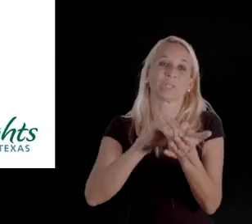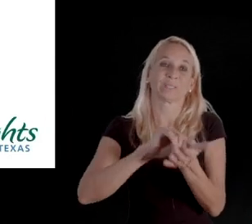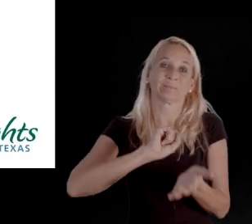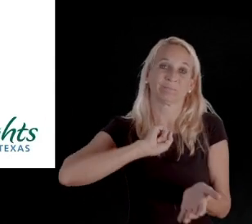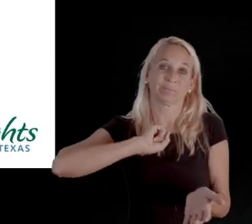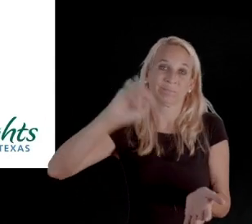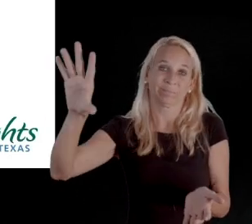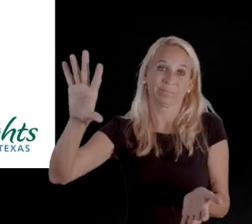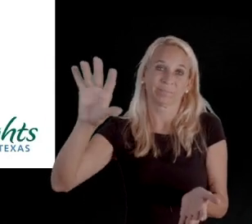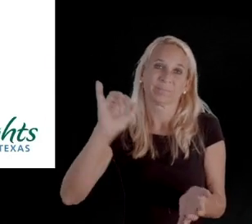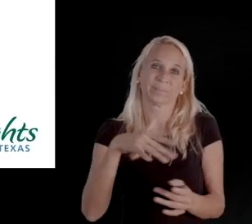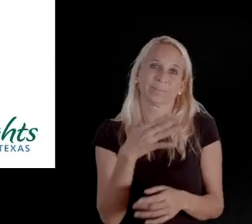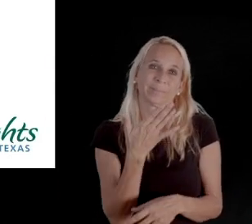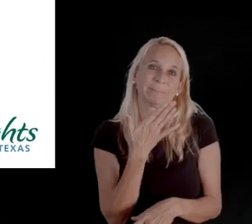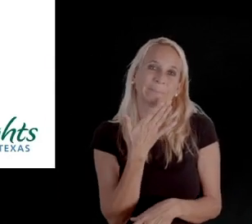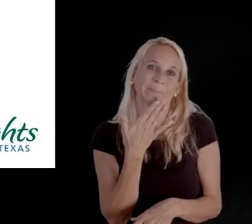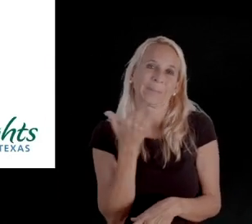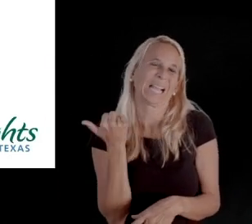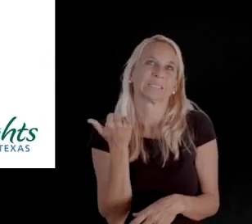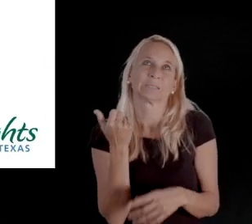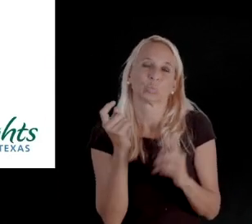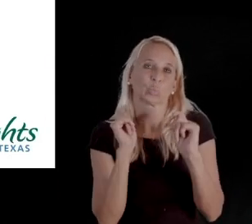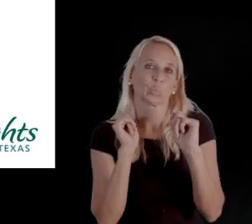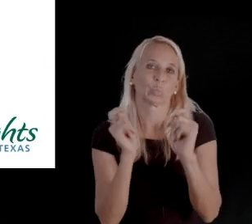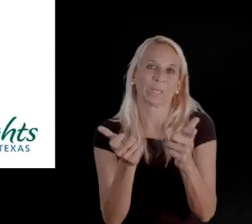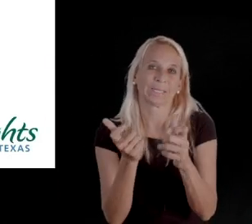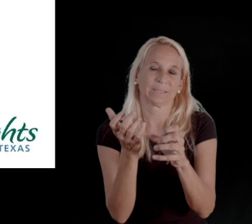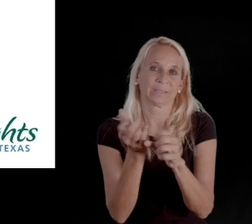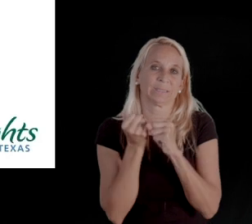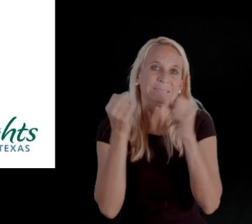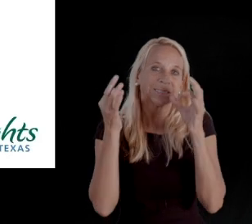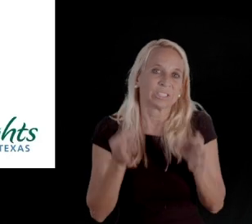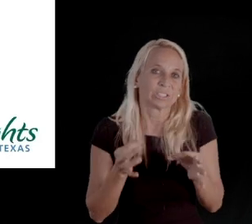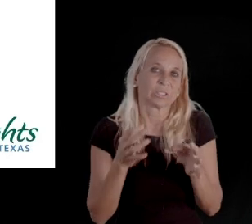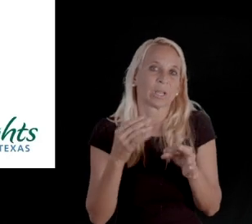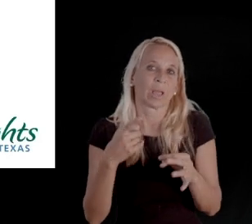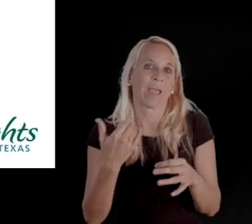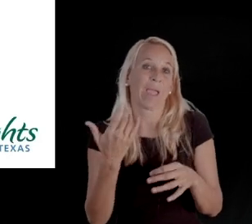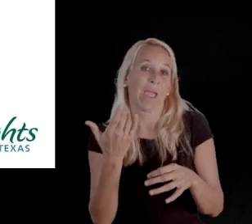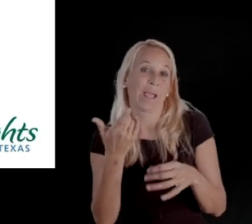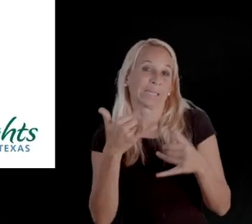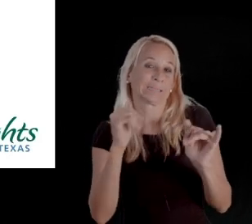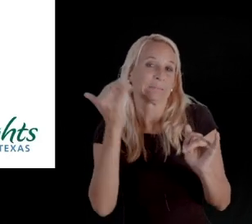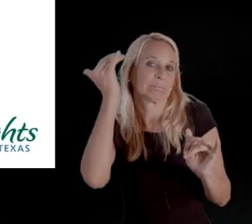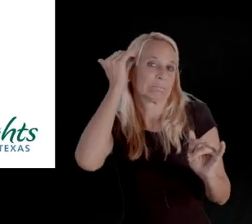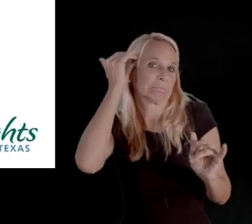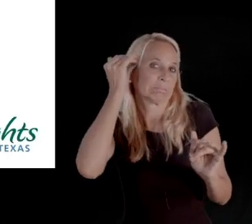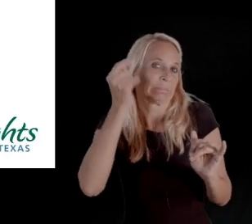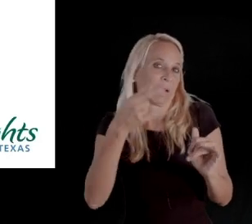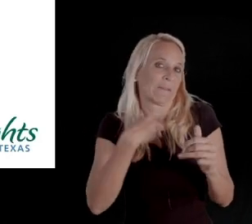probably resubmission is your quickest bet to get a new decision, but you still have to be aware of that you have these rights